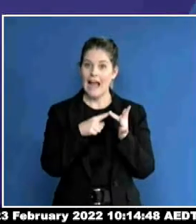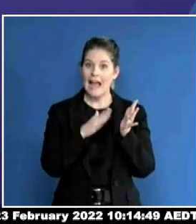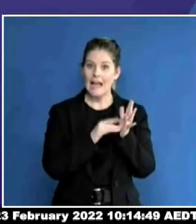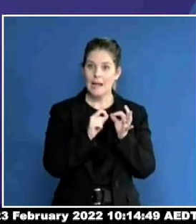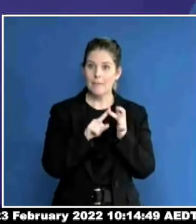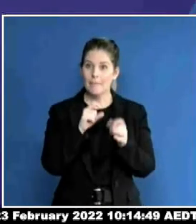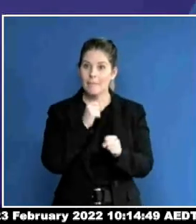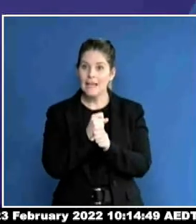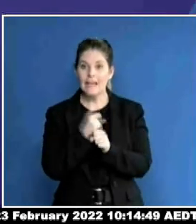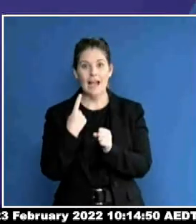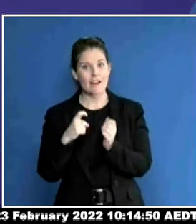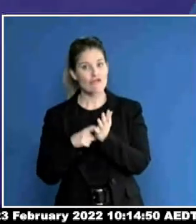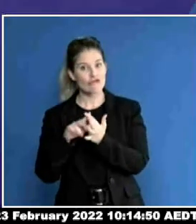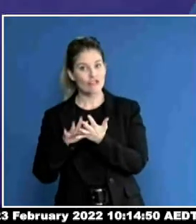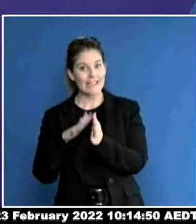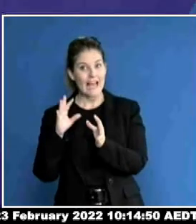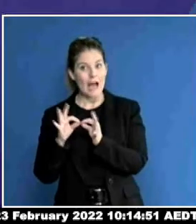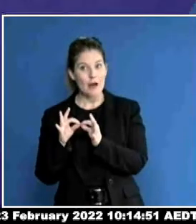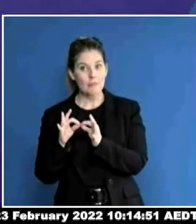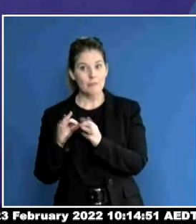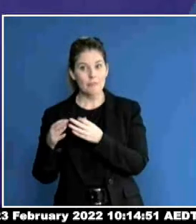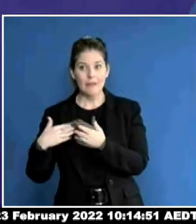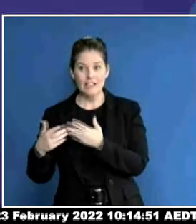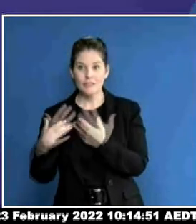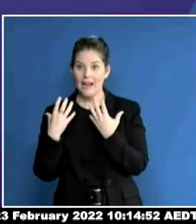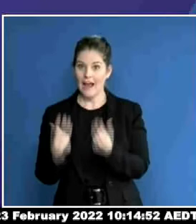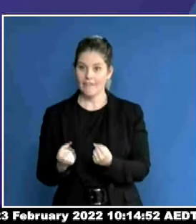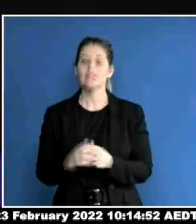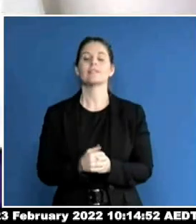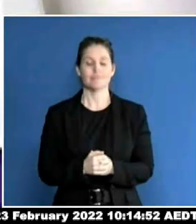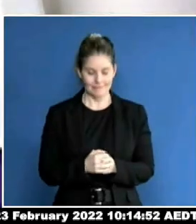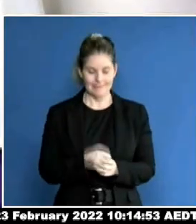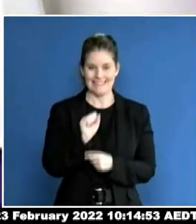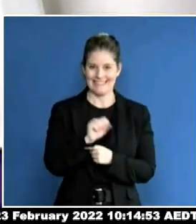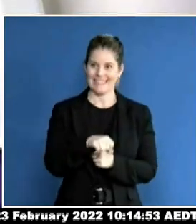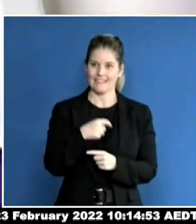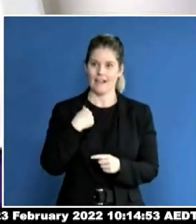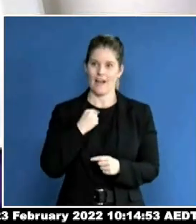Paul Moorhouse. I appear for AimBig Employment Pty Limited and Rehab Management